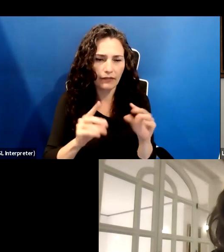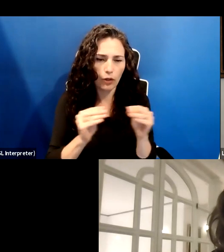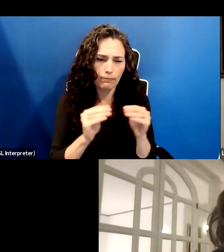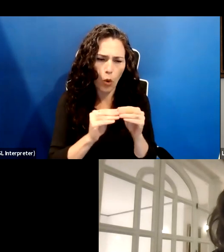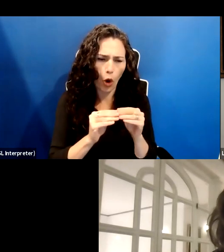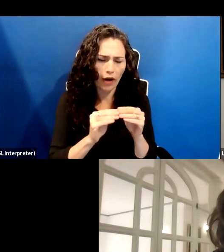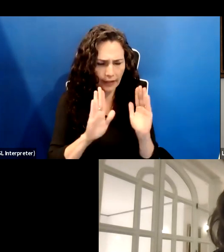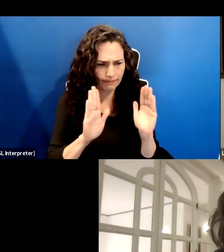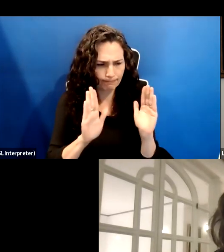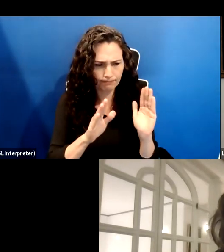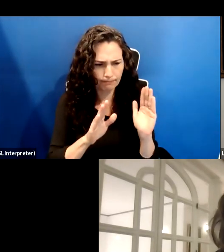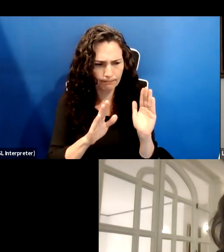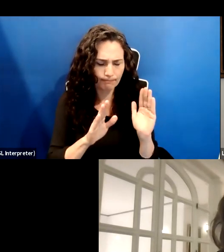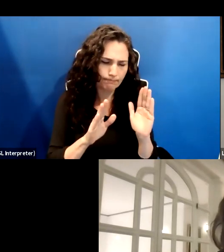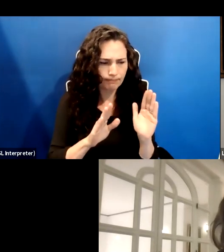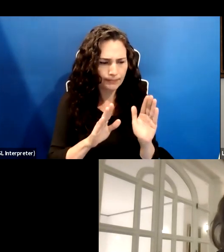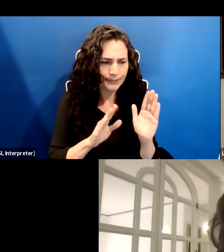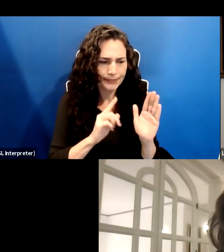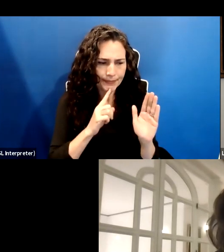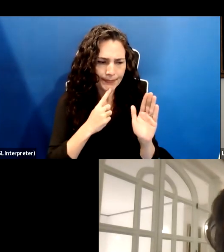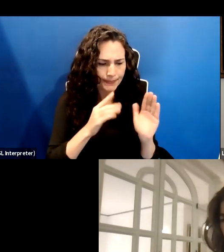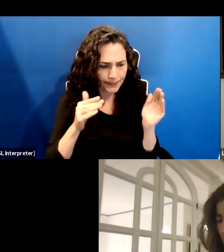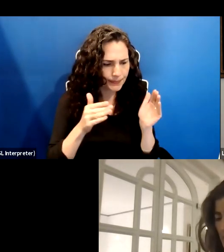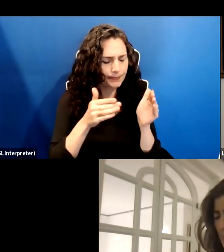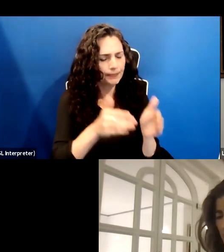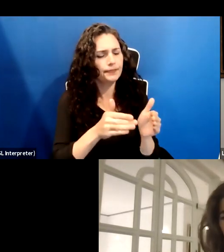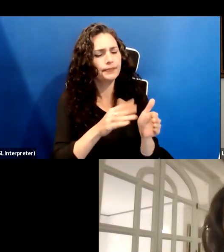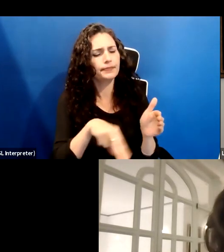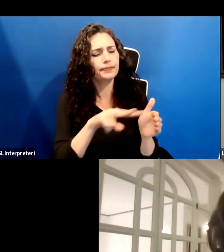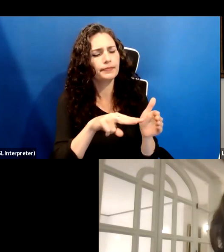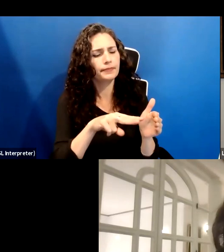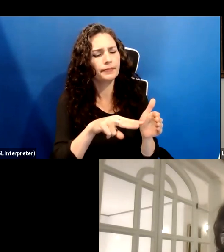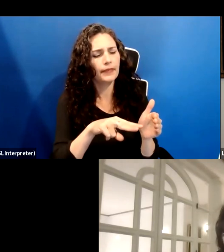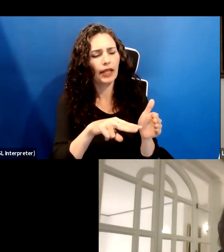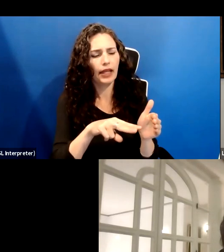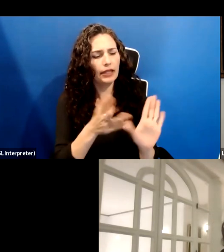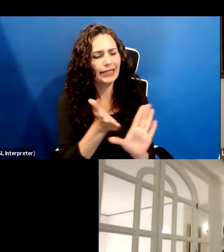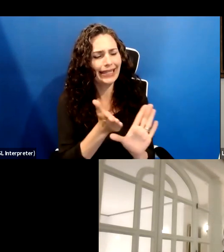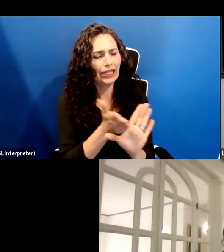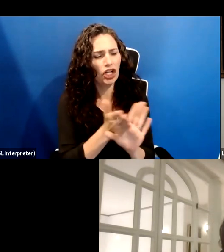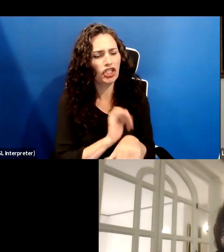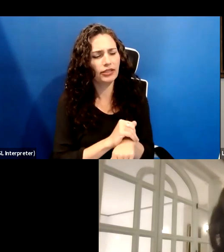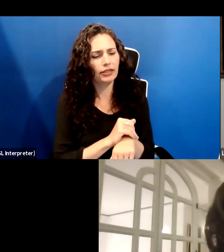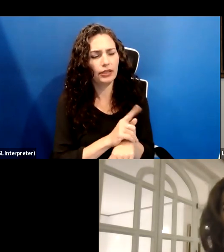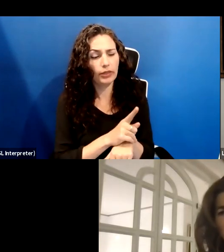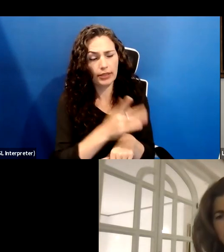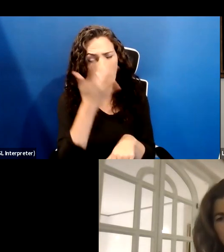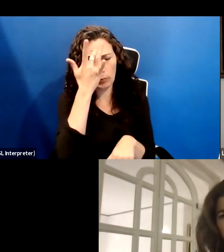there was also this sort of brilliant manipulation and compartmentalization of information,